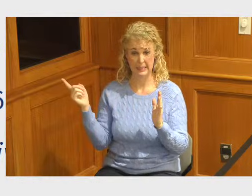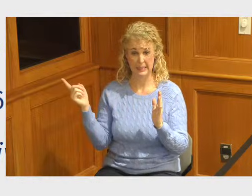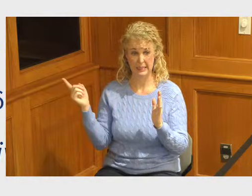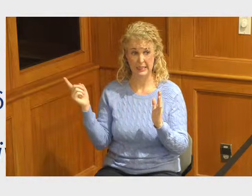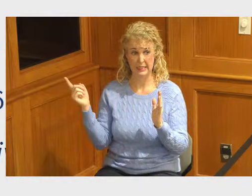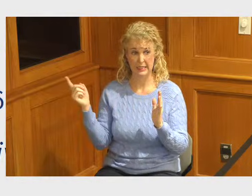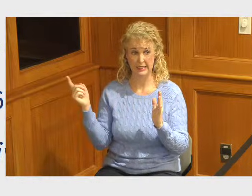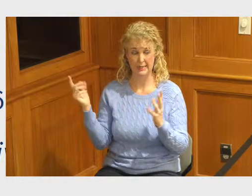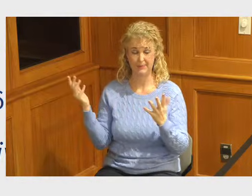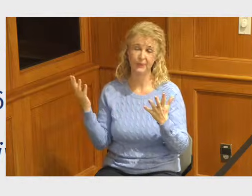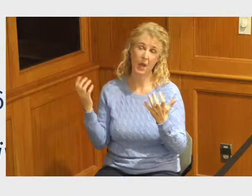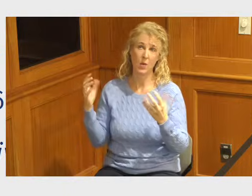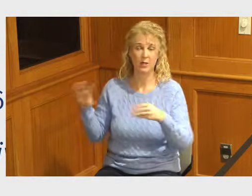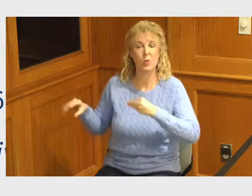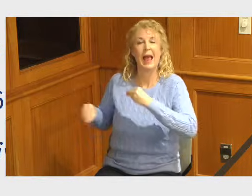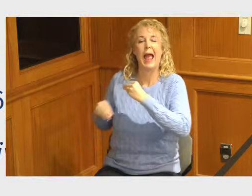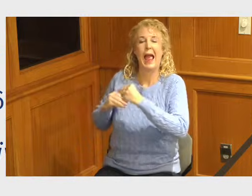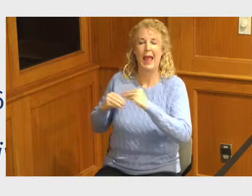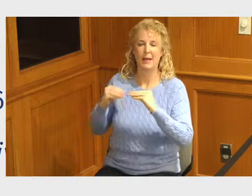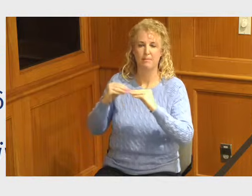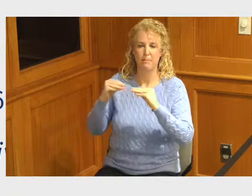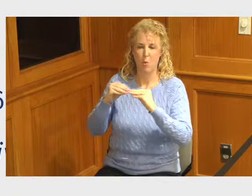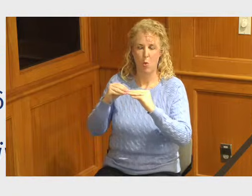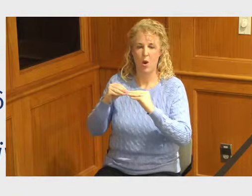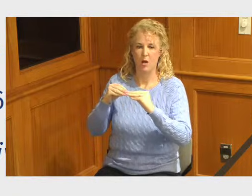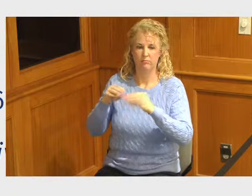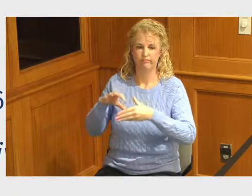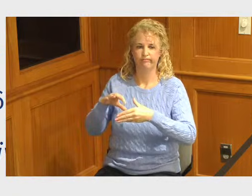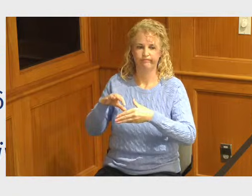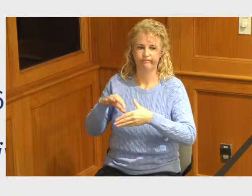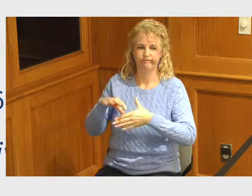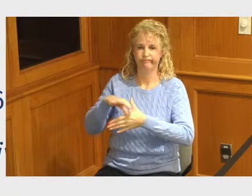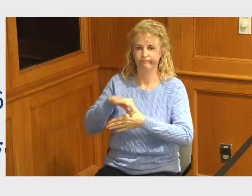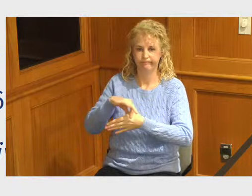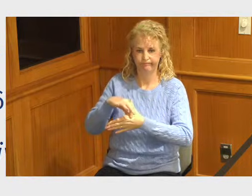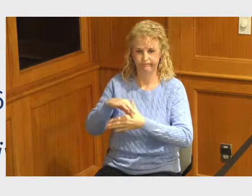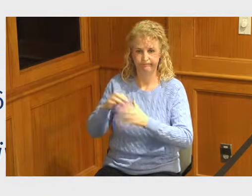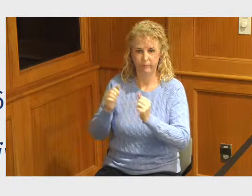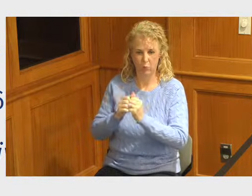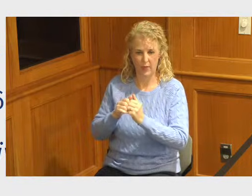to sort of add some color to his comments around how things didn't work out with the tiny homes